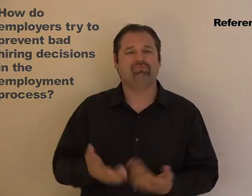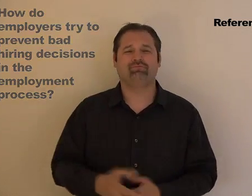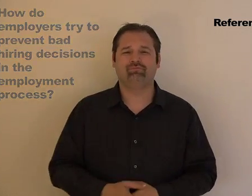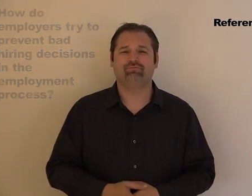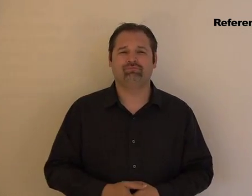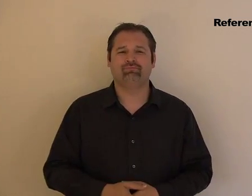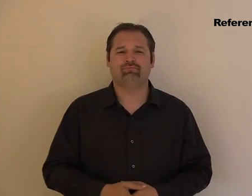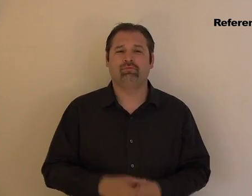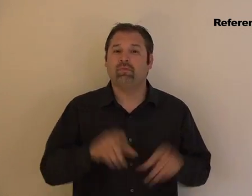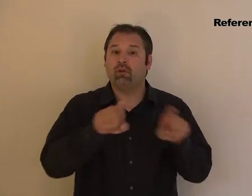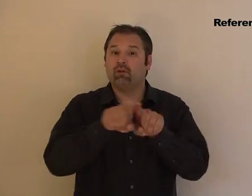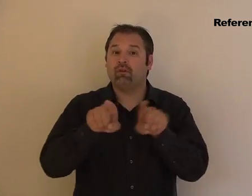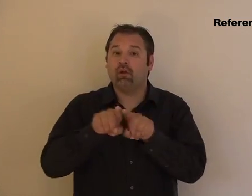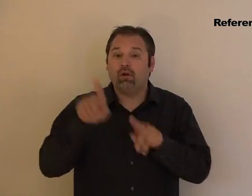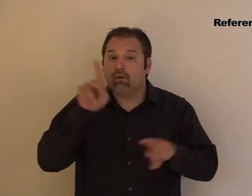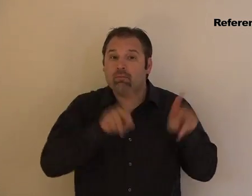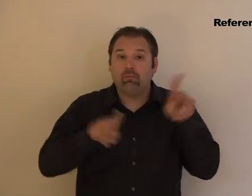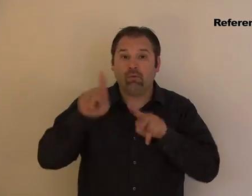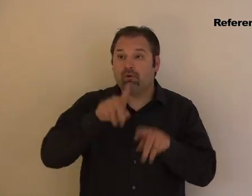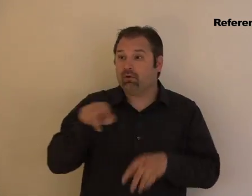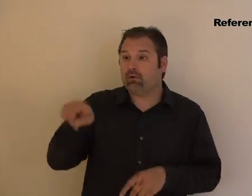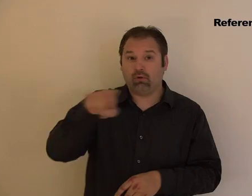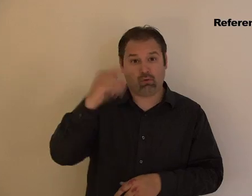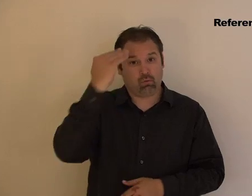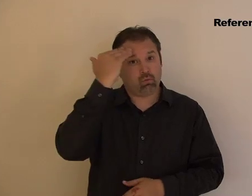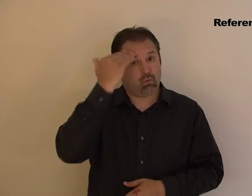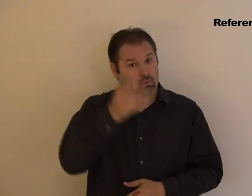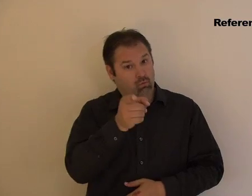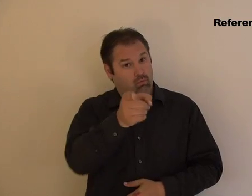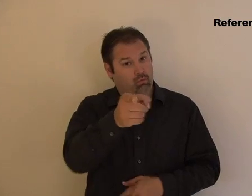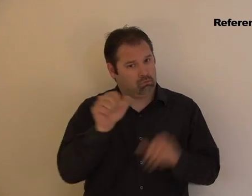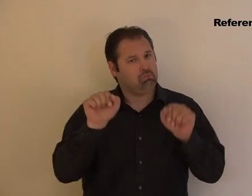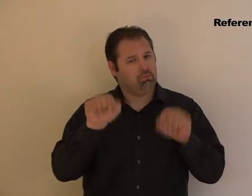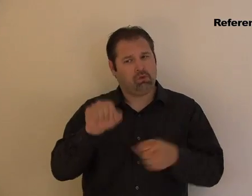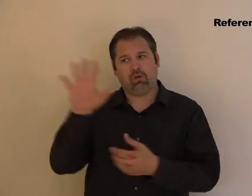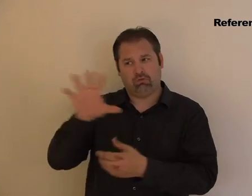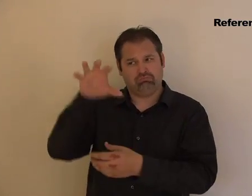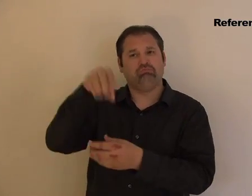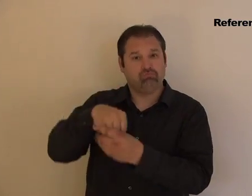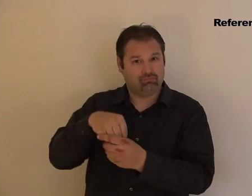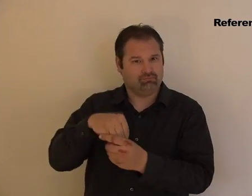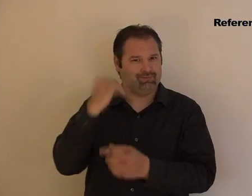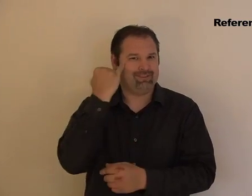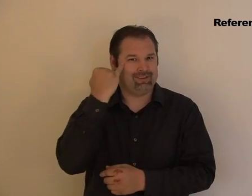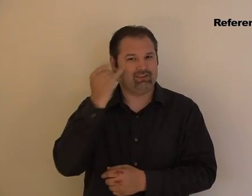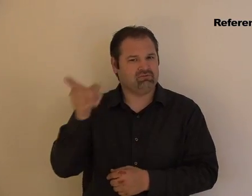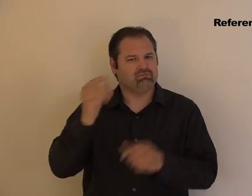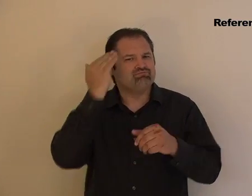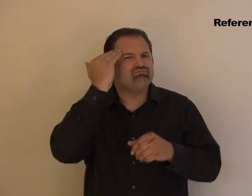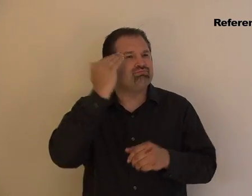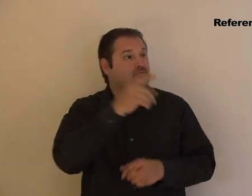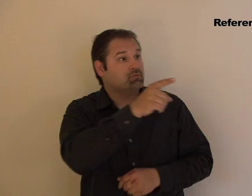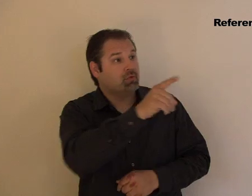answer questions the employer might like to know about you.